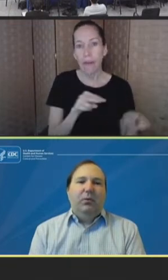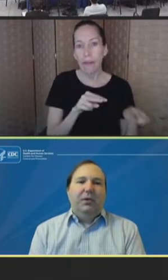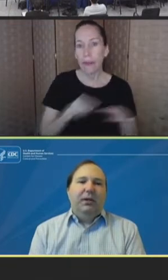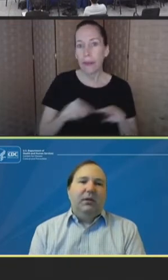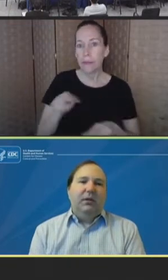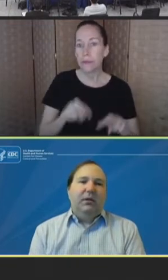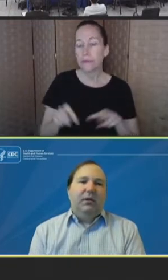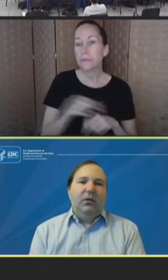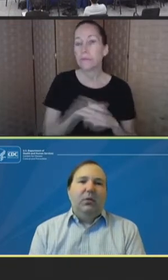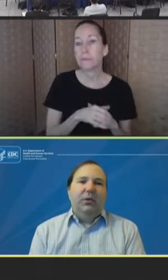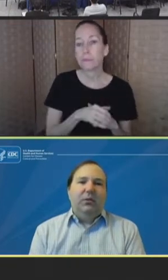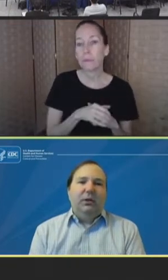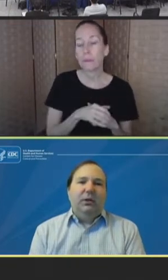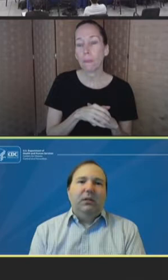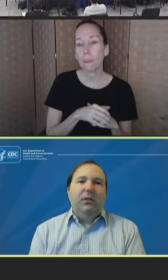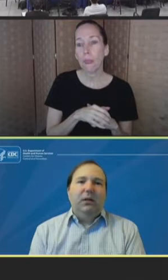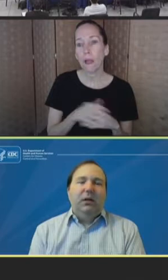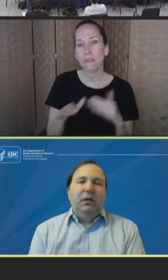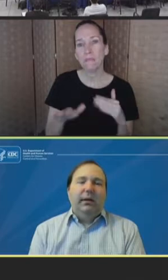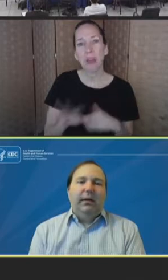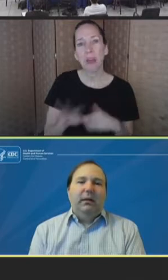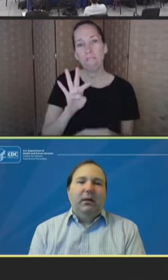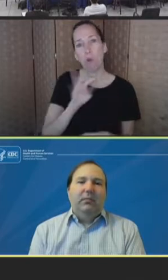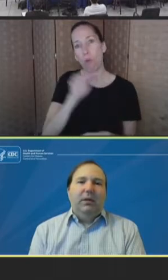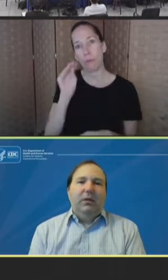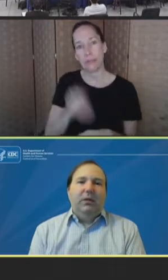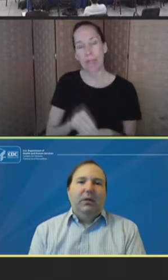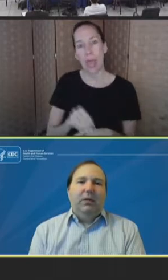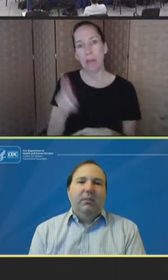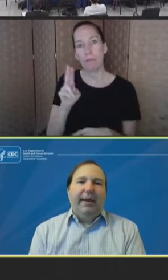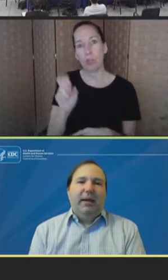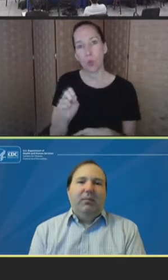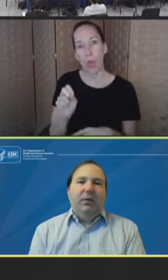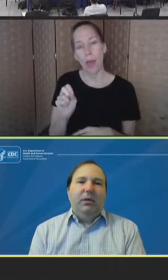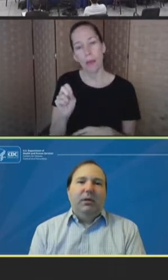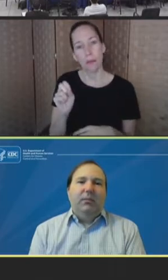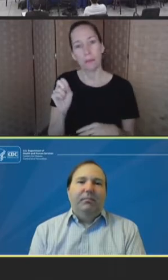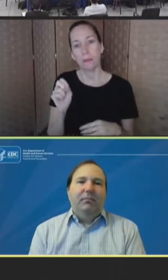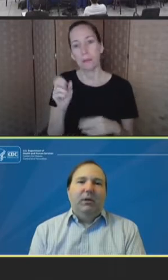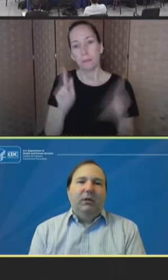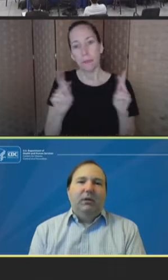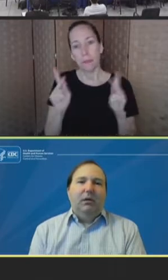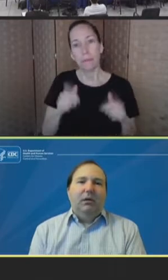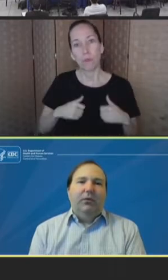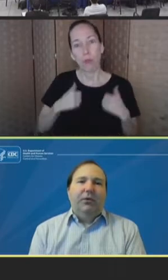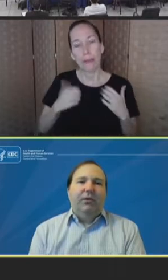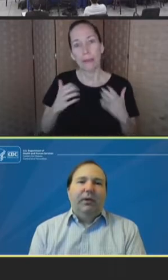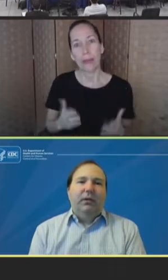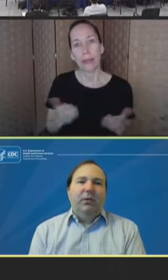percent of U.S. residents. And as you can see on the map, we -- for our surveillance,